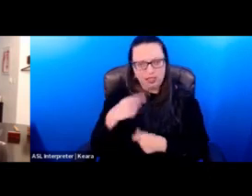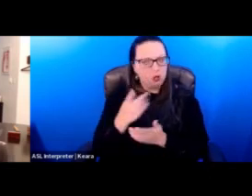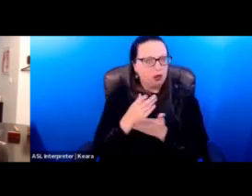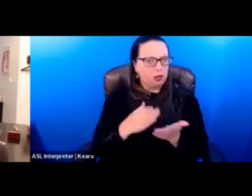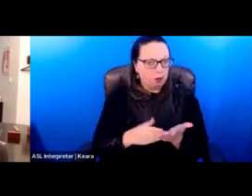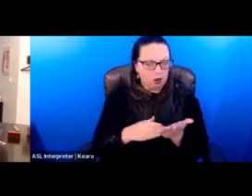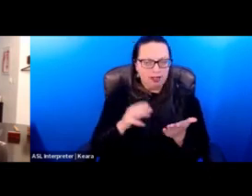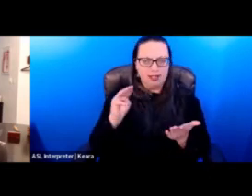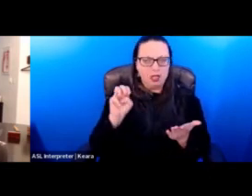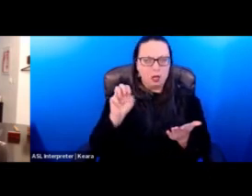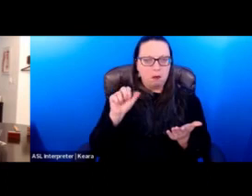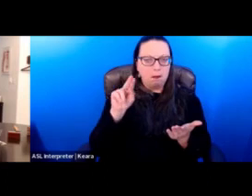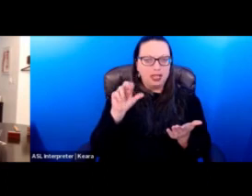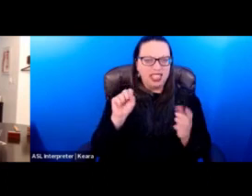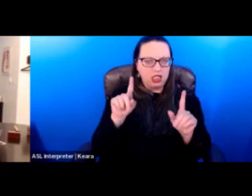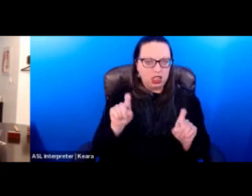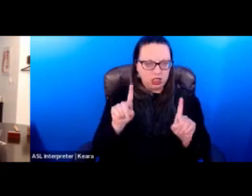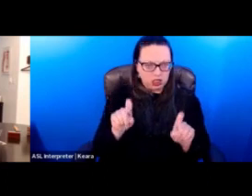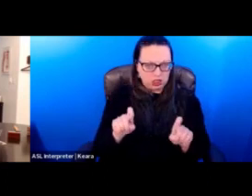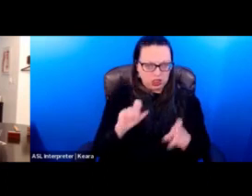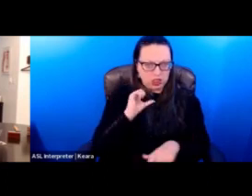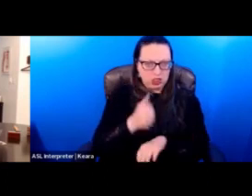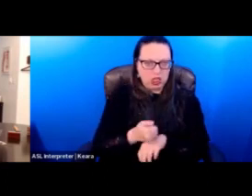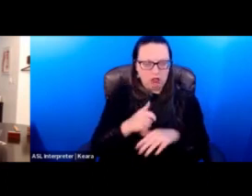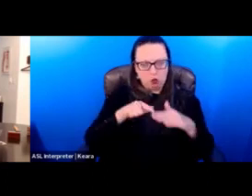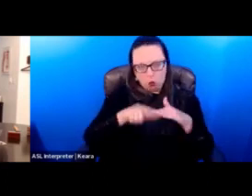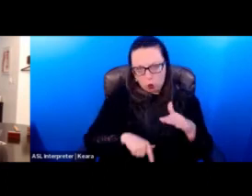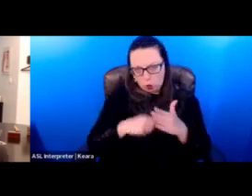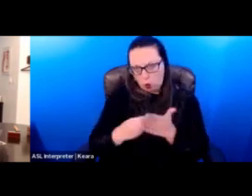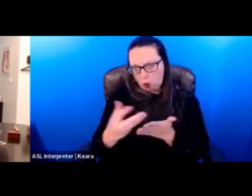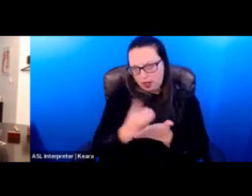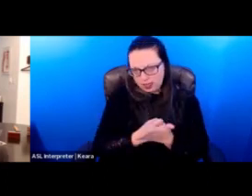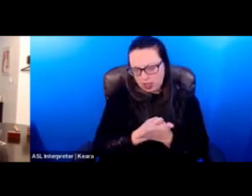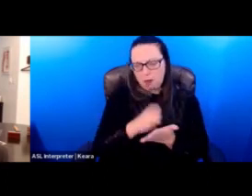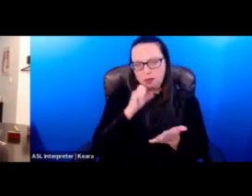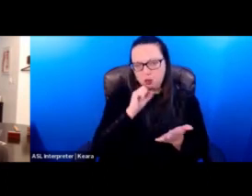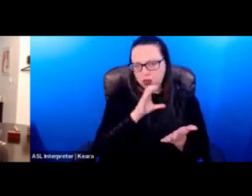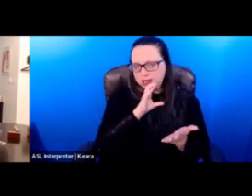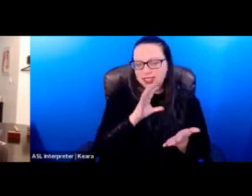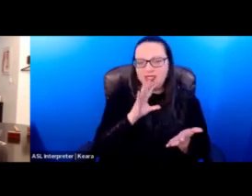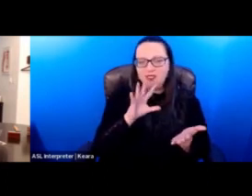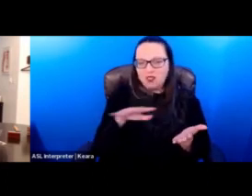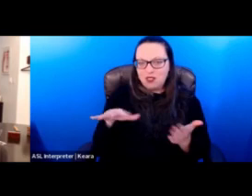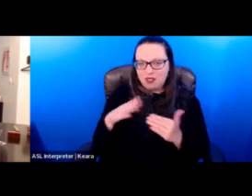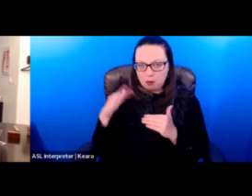tested. It's designed for low income seniors 55 and older, with limited prospects for